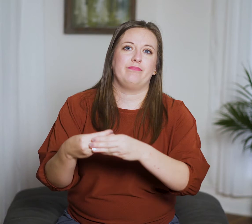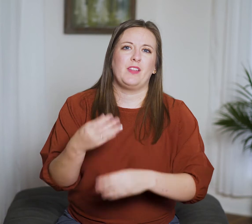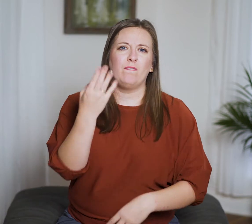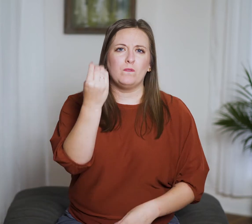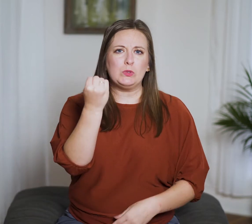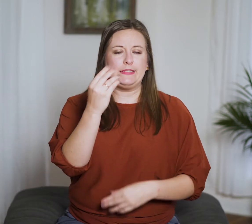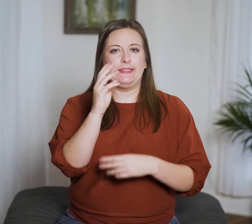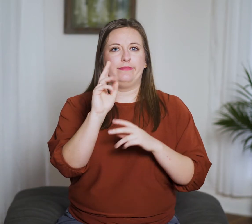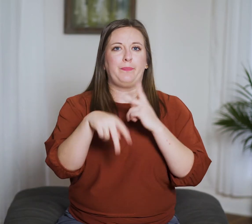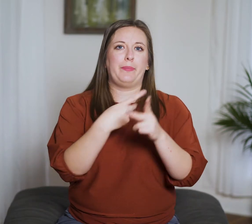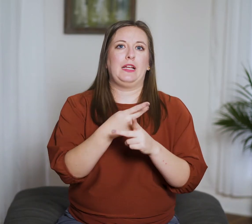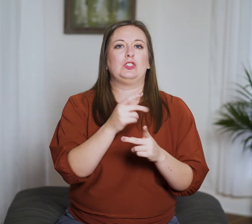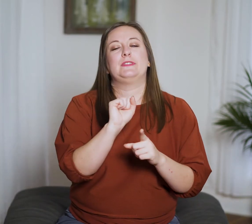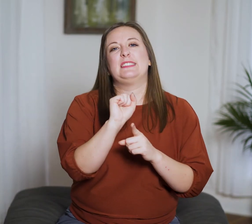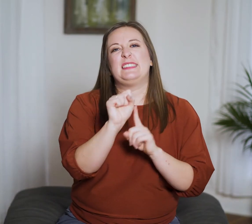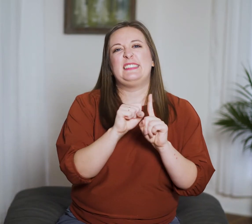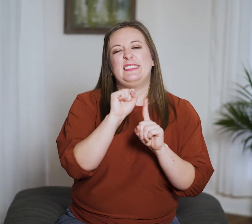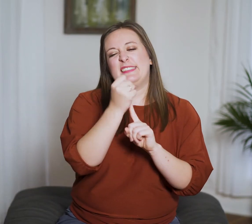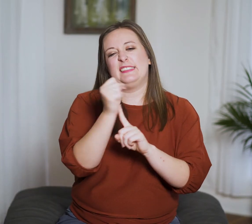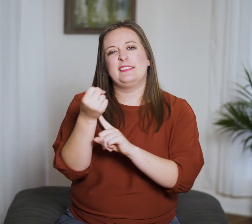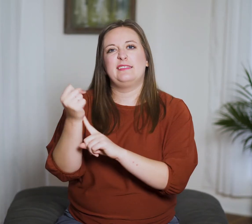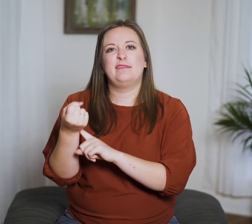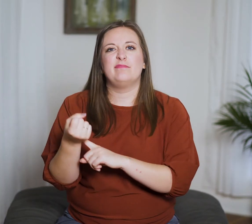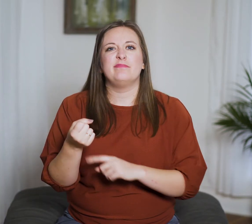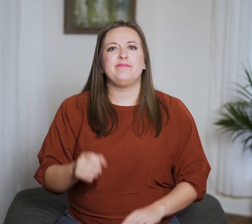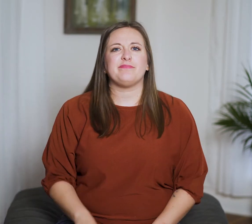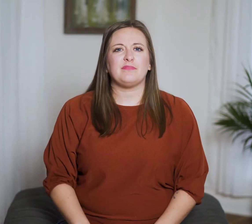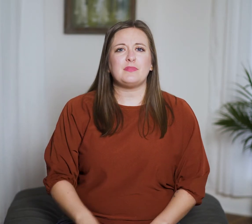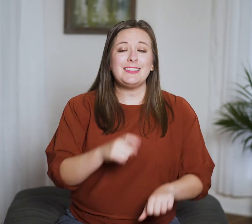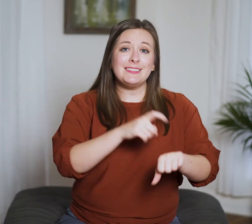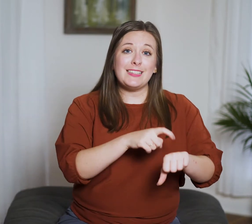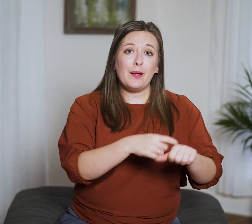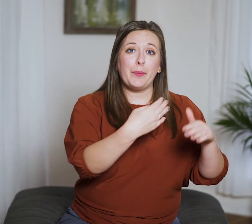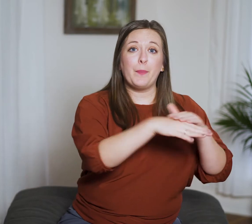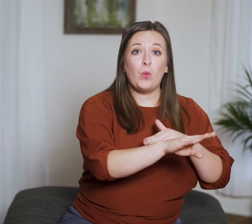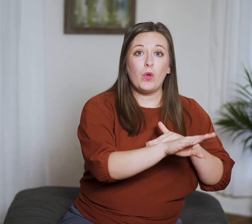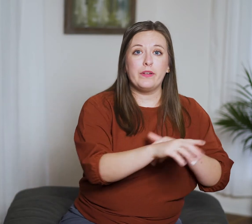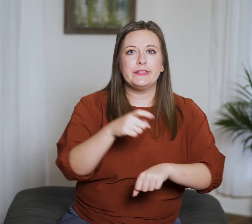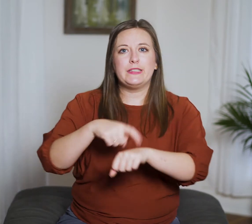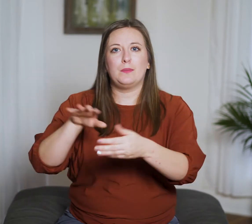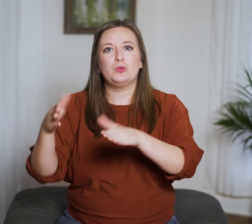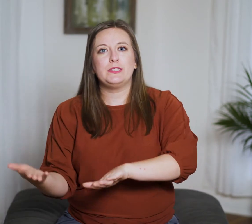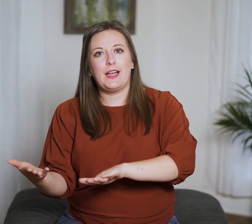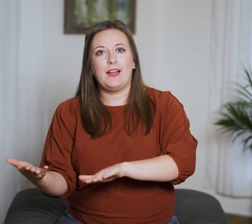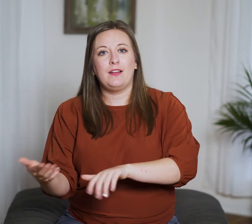There are 14 pairs of seasons— ”a time to be born, and a time to die”,